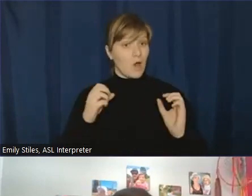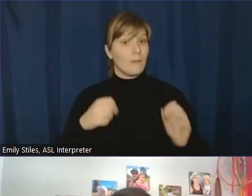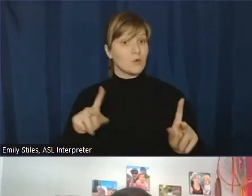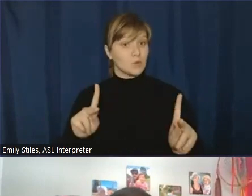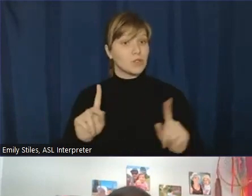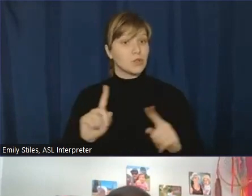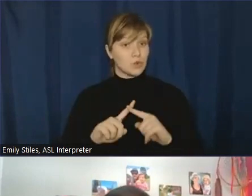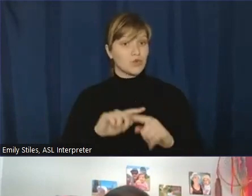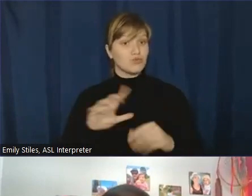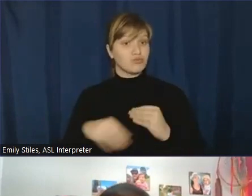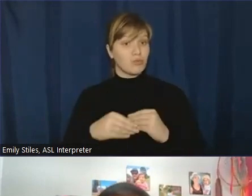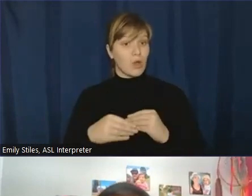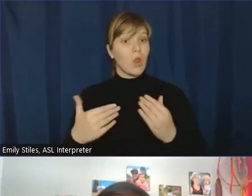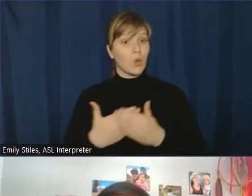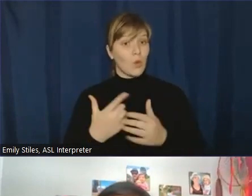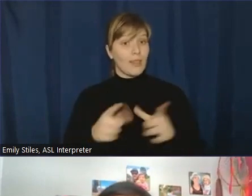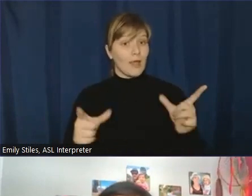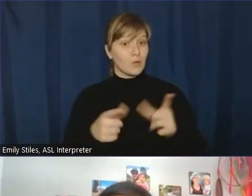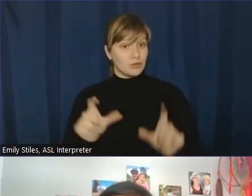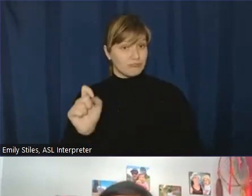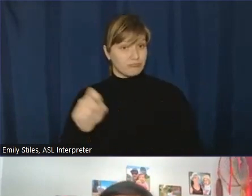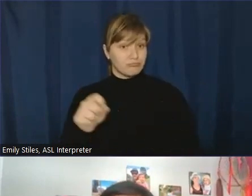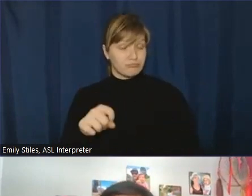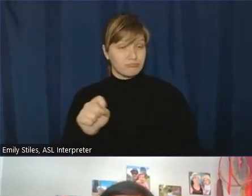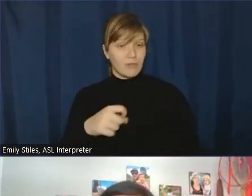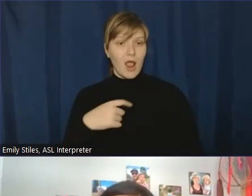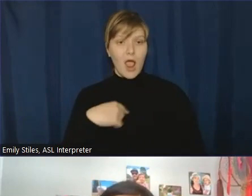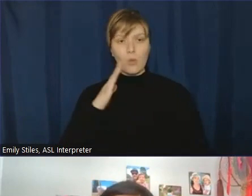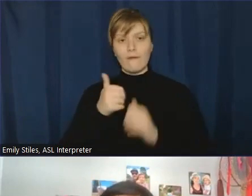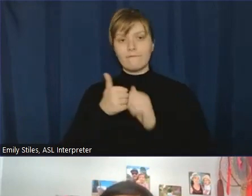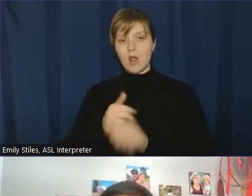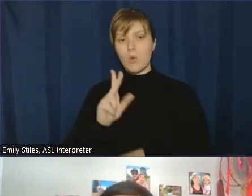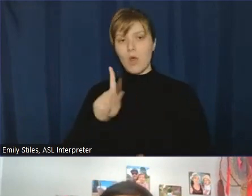it translated into other languages. So, I will follow up with you, Lori, about that.